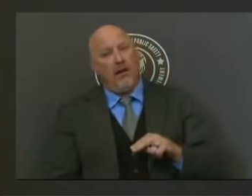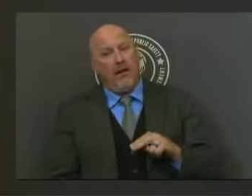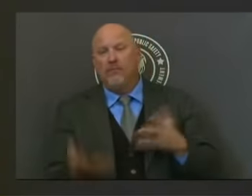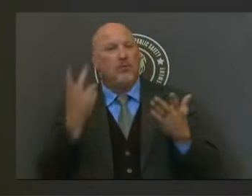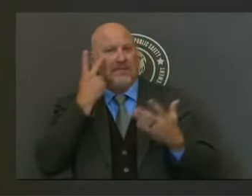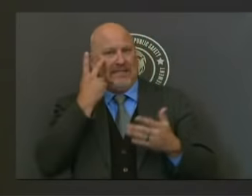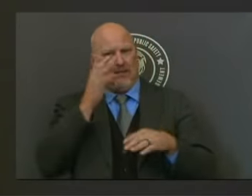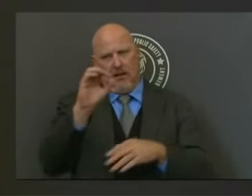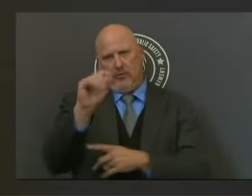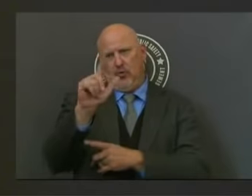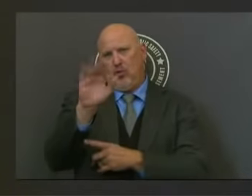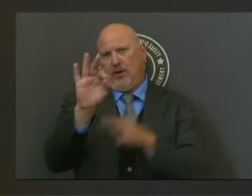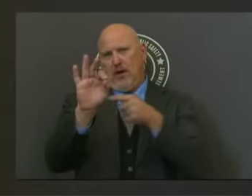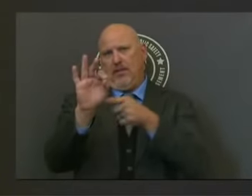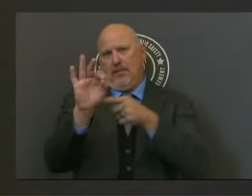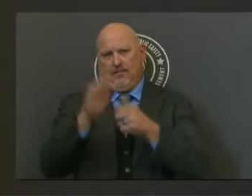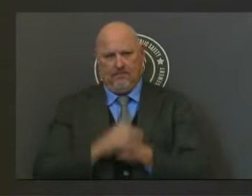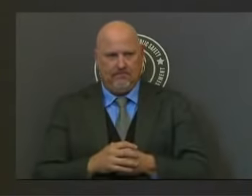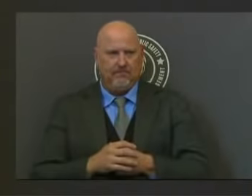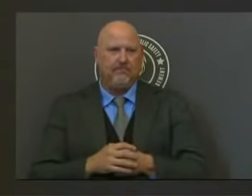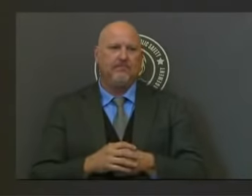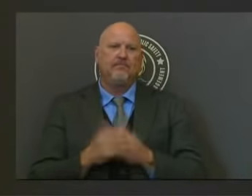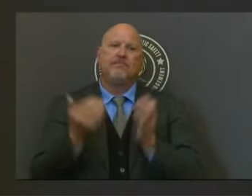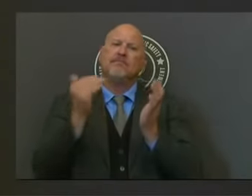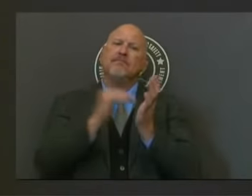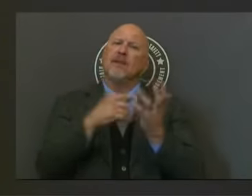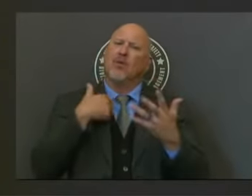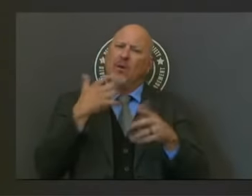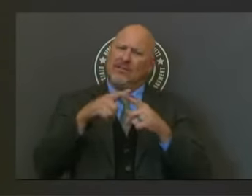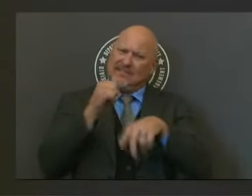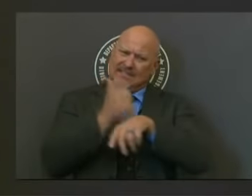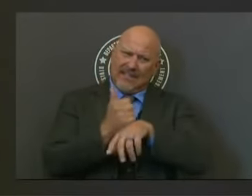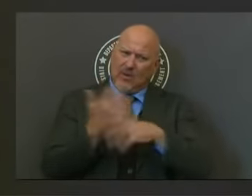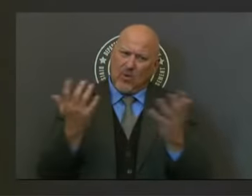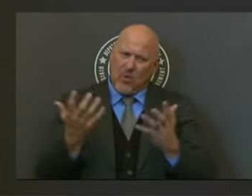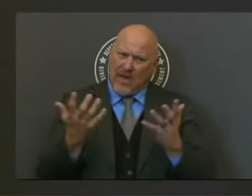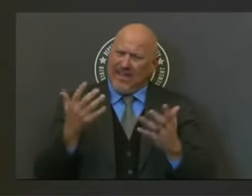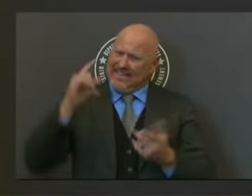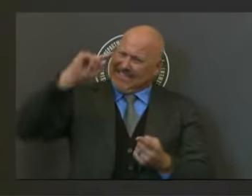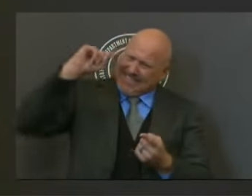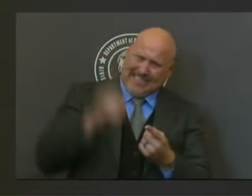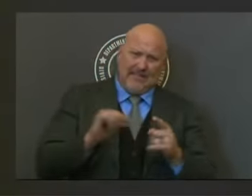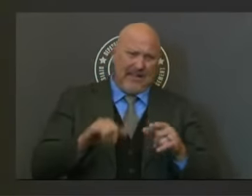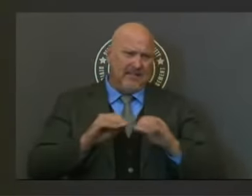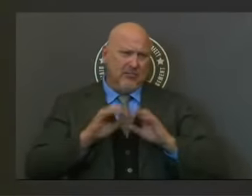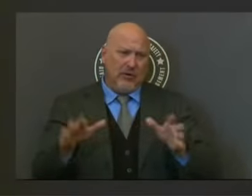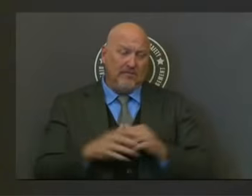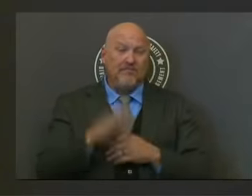transmissions that have that are happening in those settings